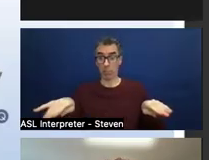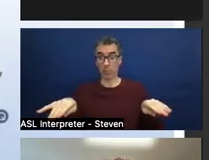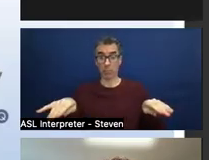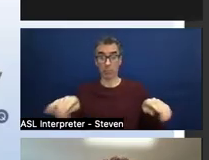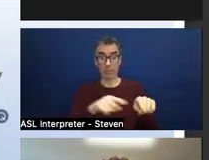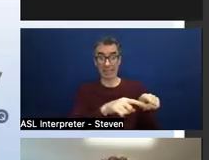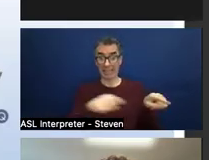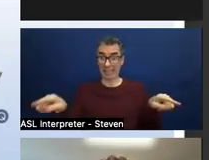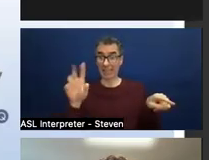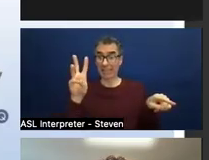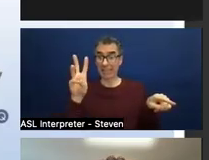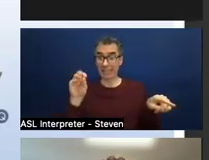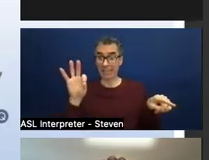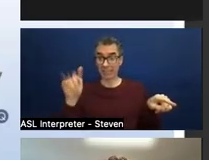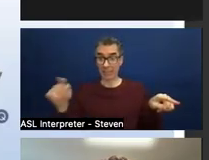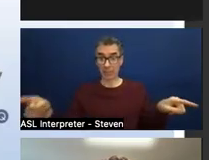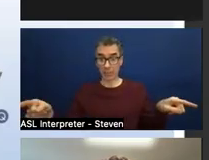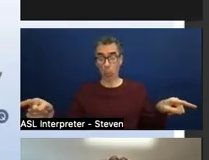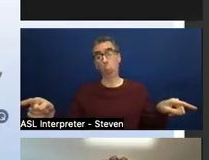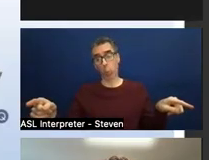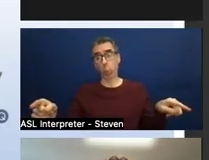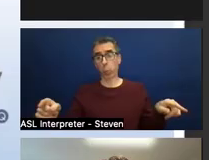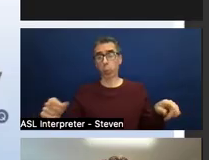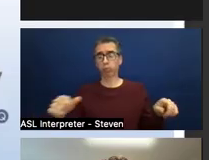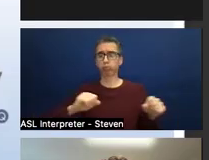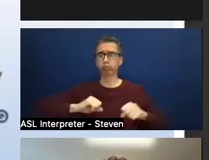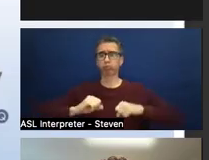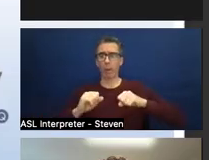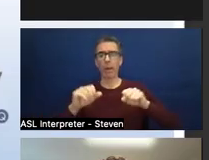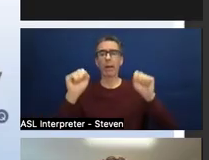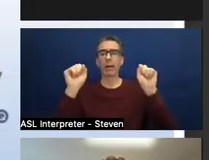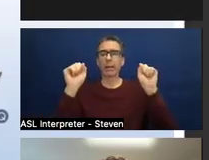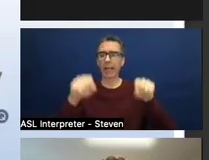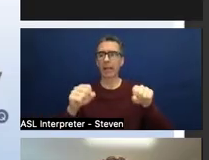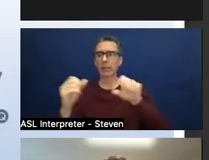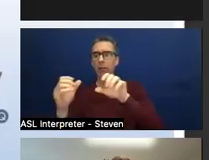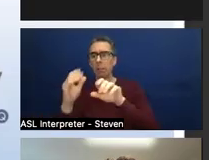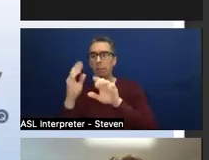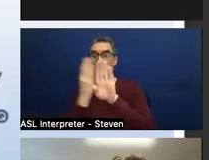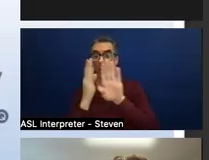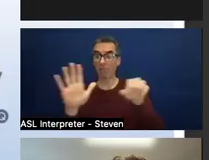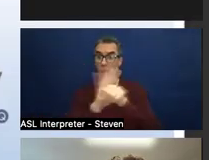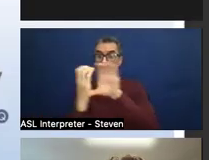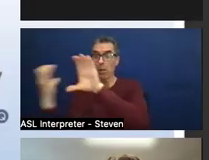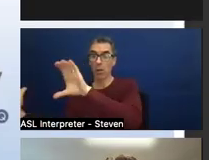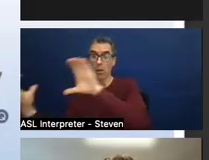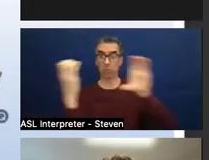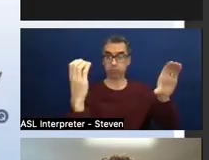so it'll accommodate a full articulated bus and then there will be ADA ramps on either side